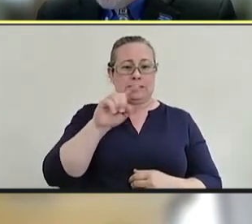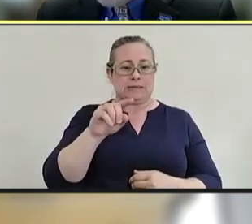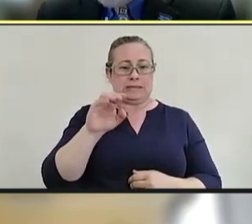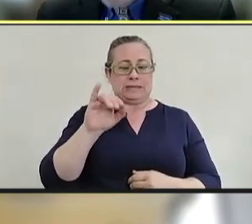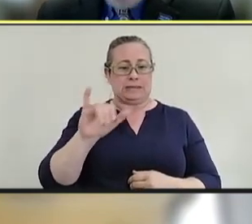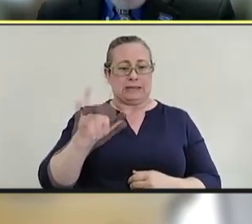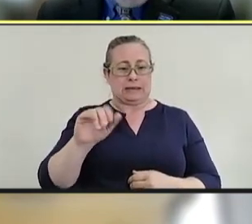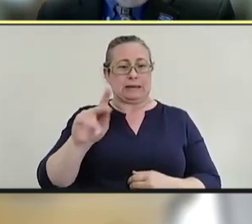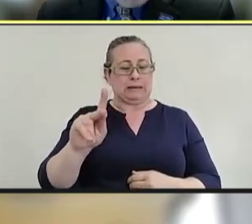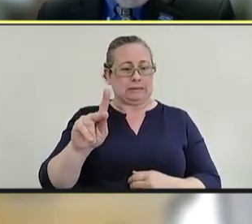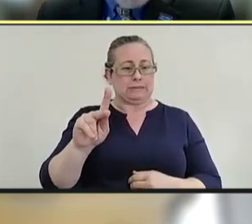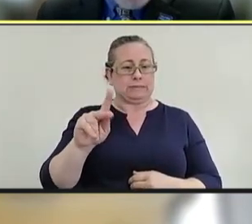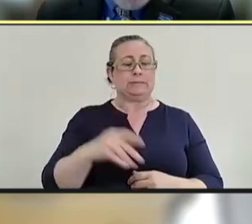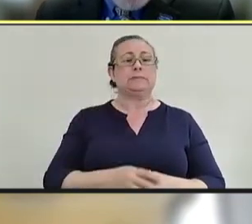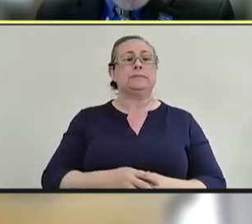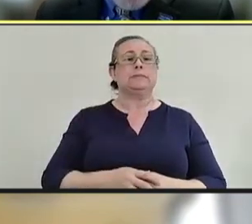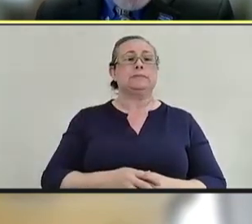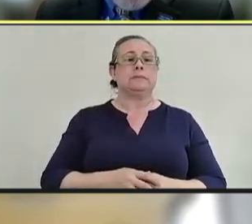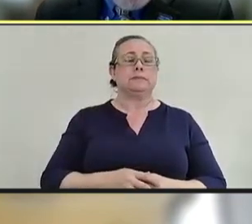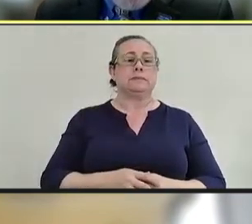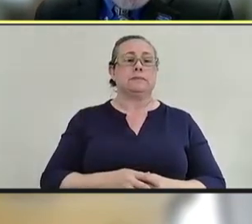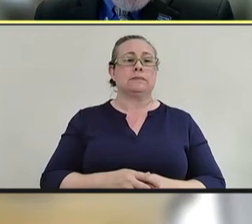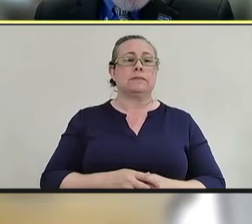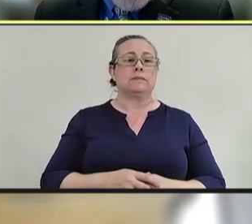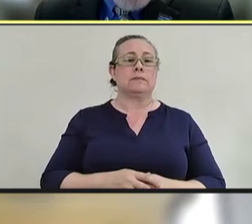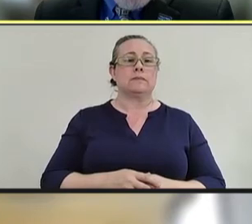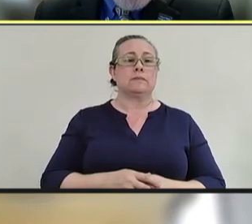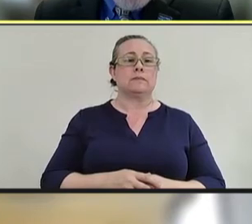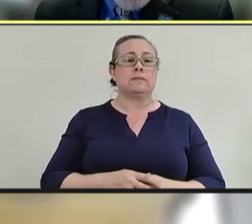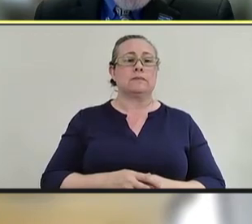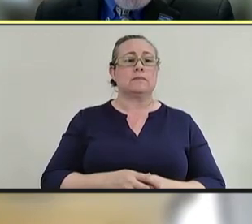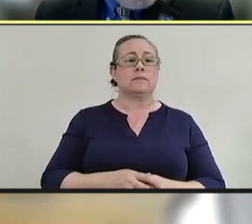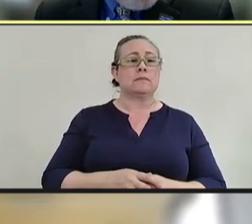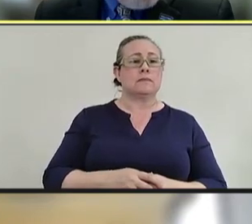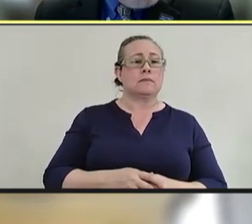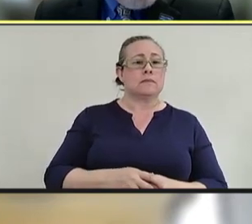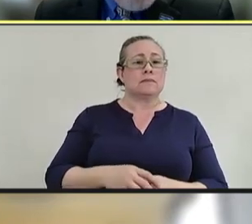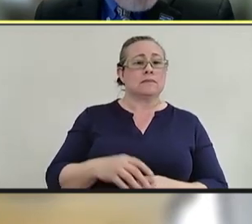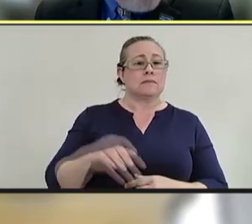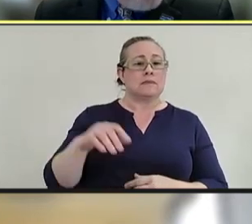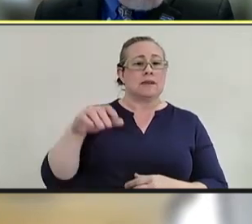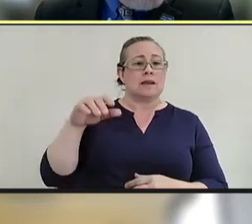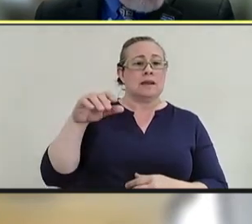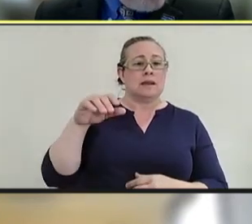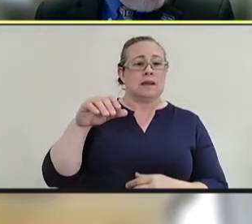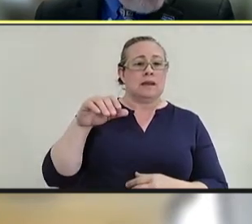Long-Term Care Medicine. Ms. Selvam, I see you on the, and your slides are up.